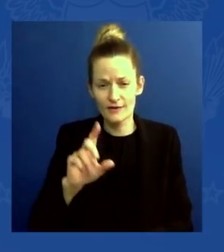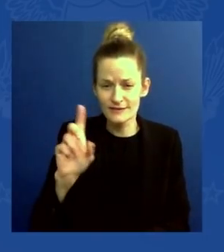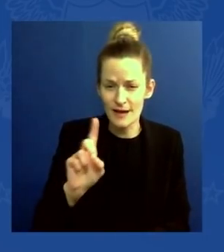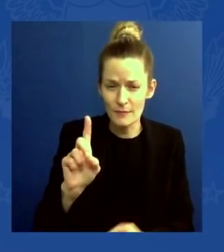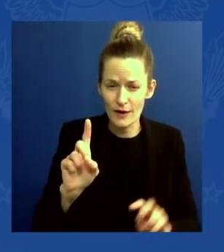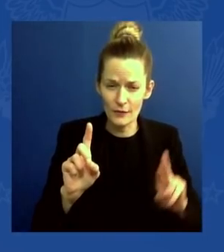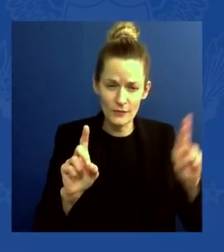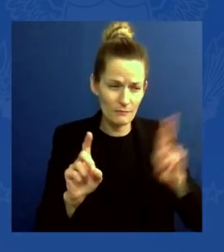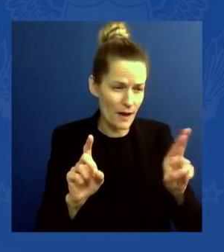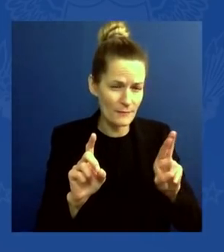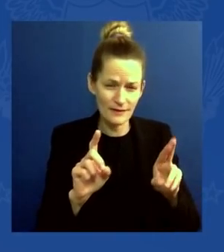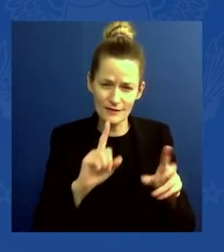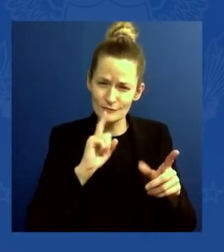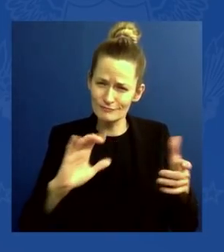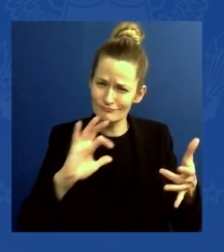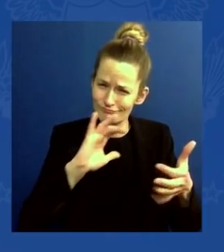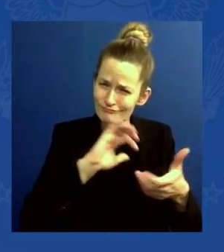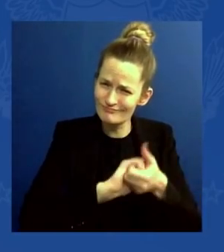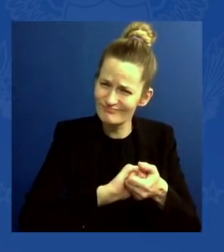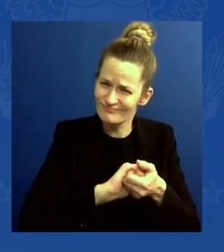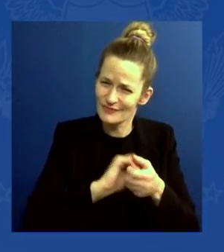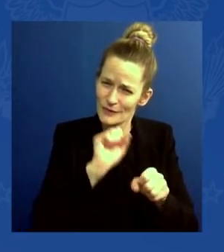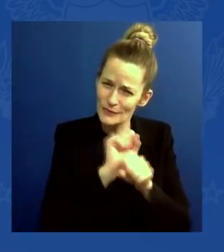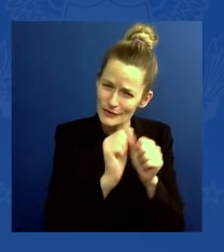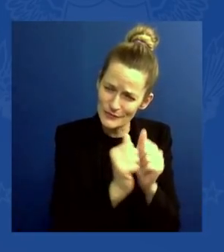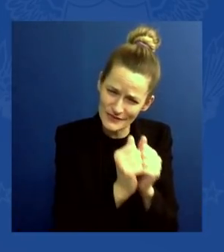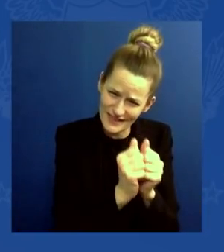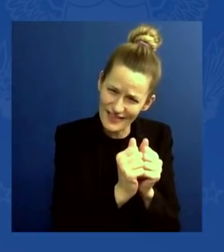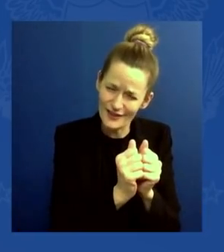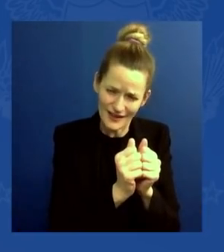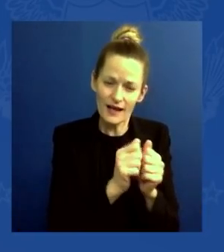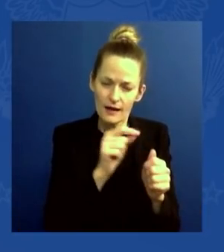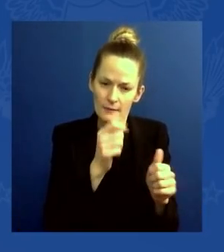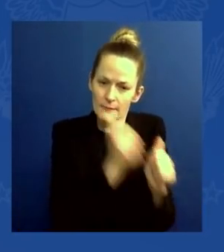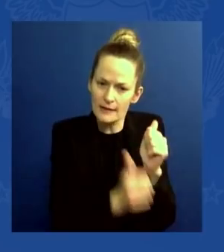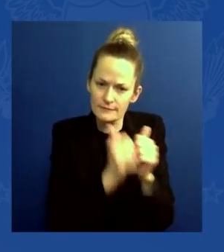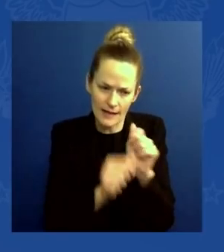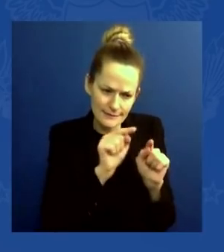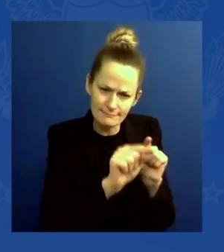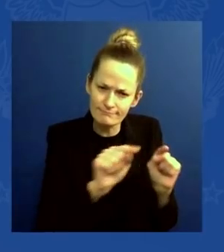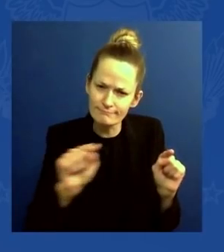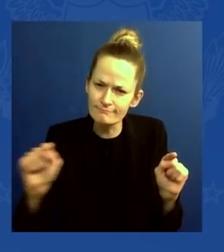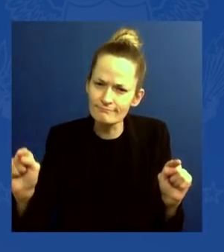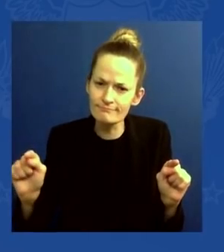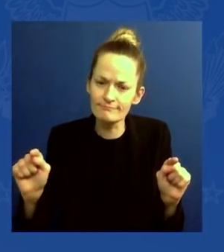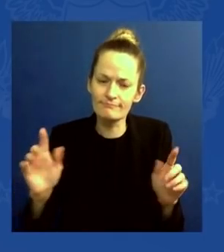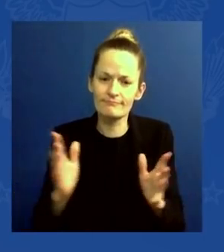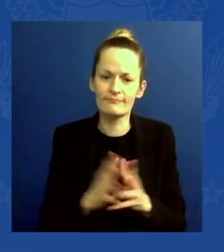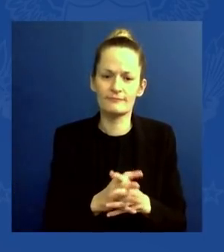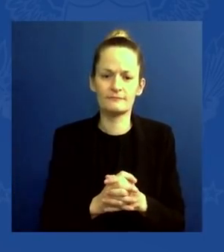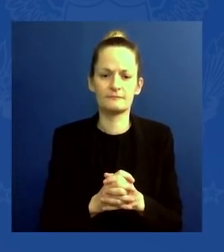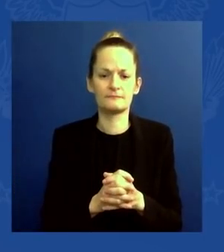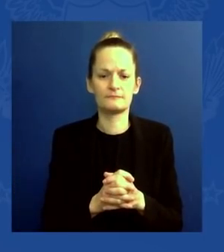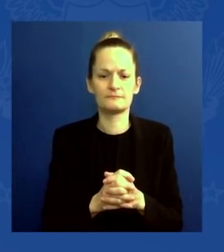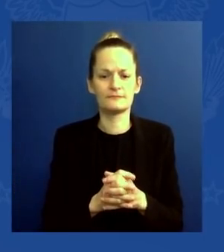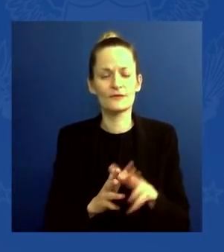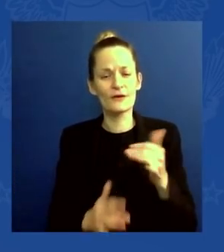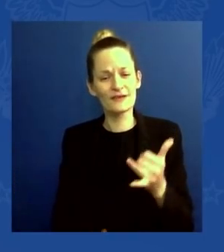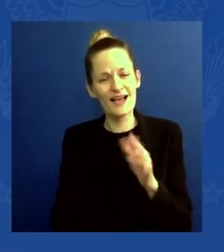that on one of the programs this morning they said, "Well, we finally -- the sausage is made." You know -- well, you know, it is a process.